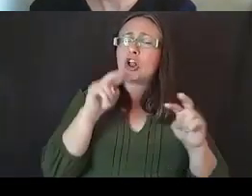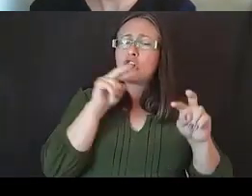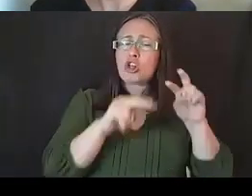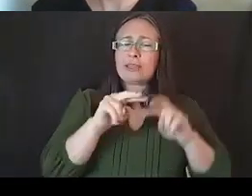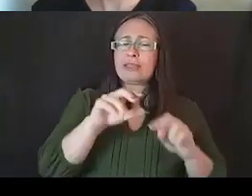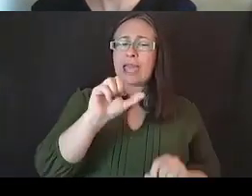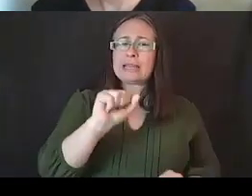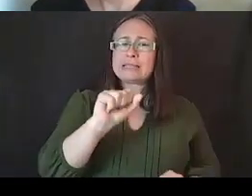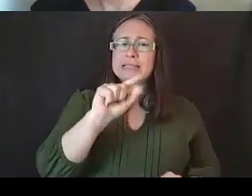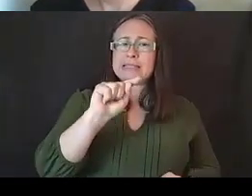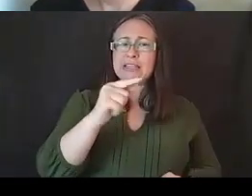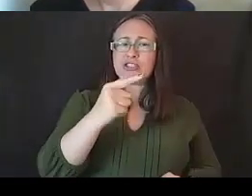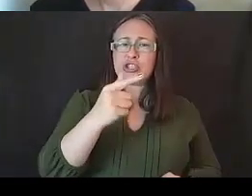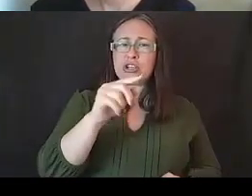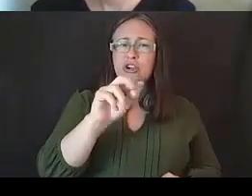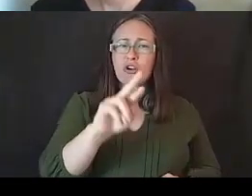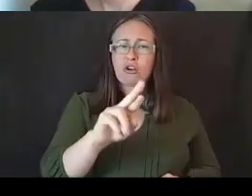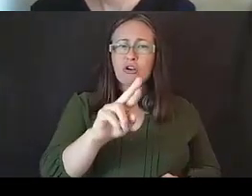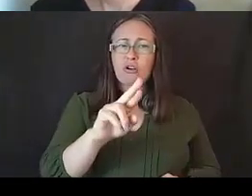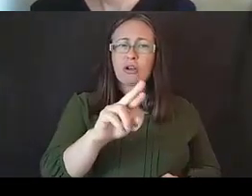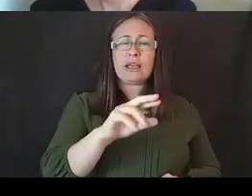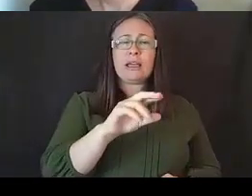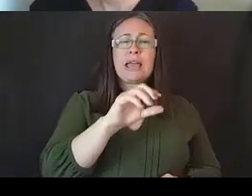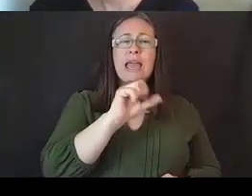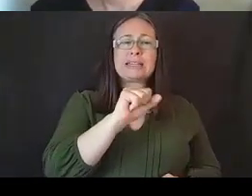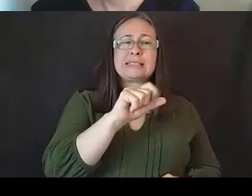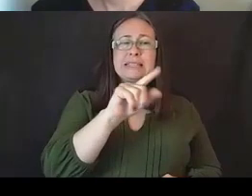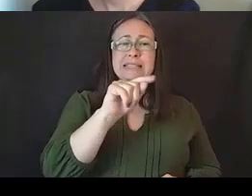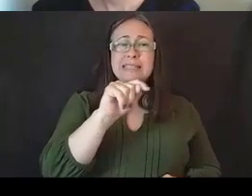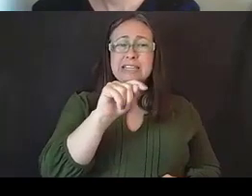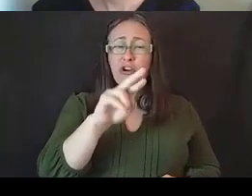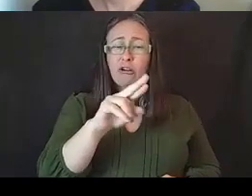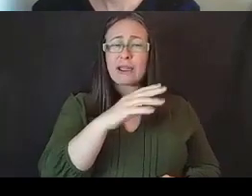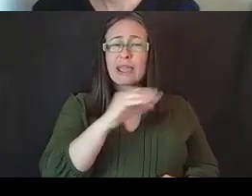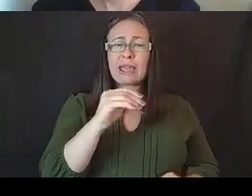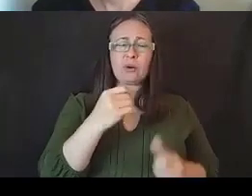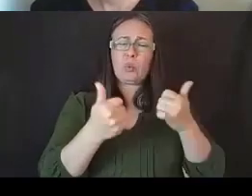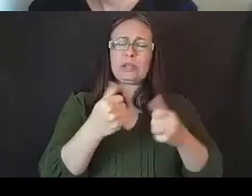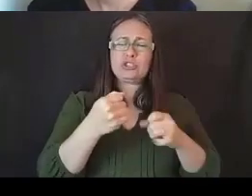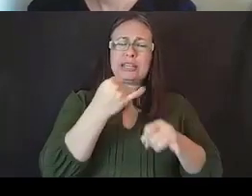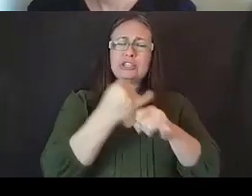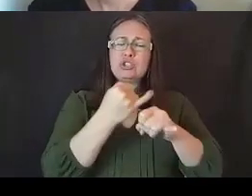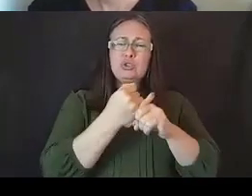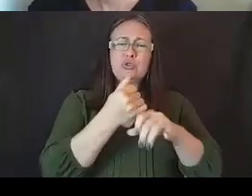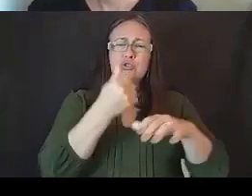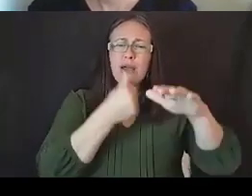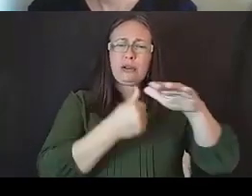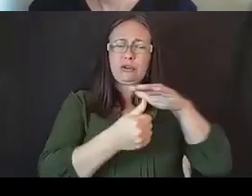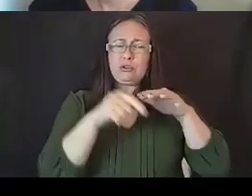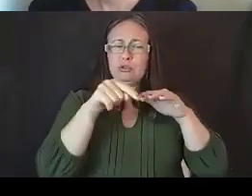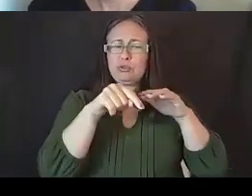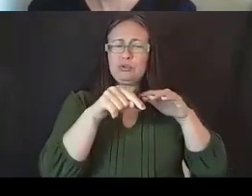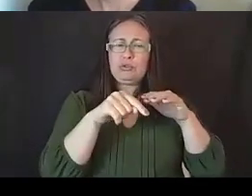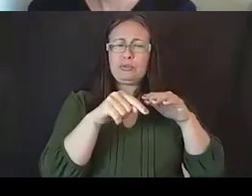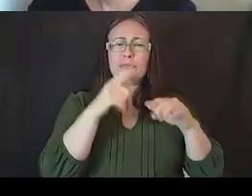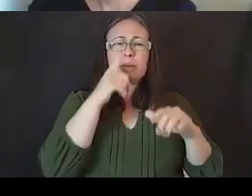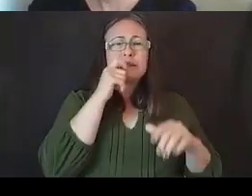We had a question about STTRs and which institution they're under given that STTR is kind of a partnership